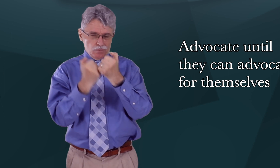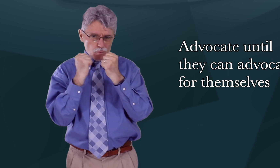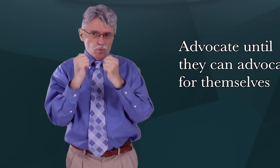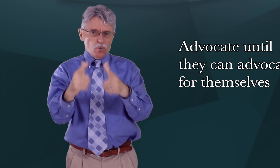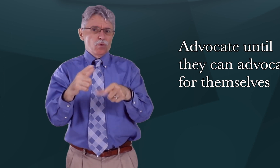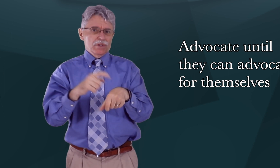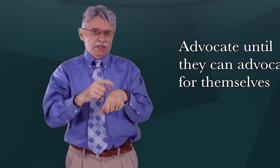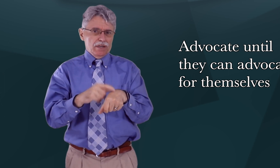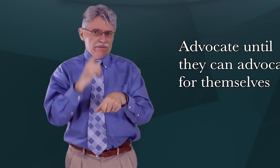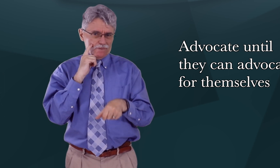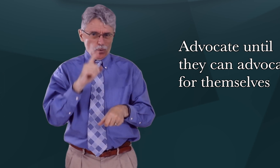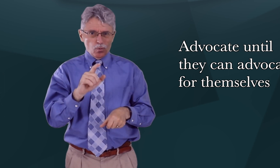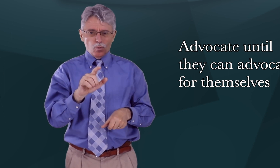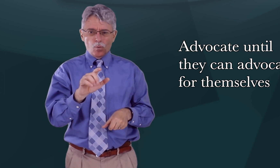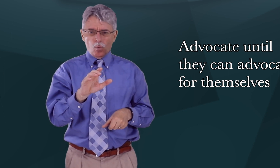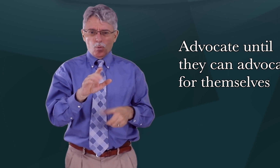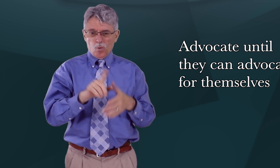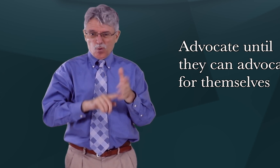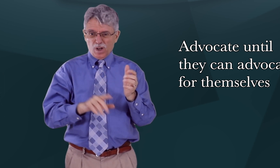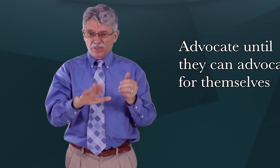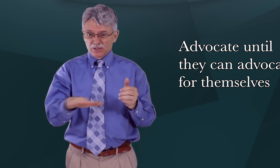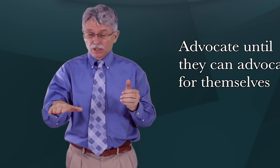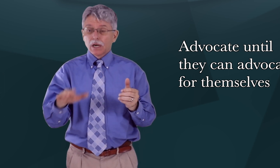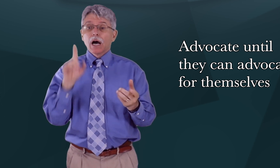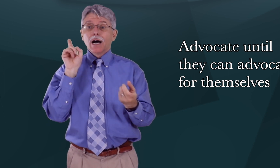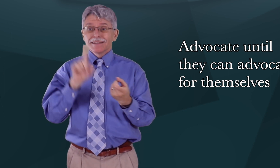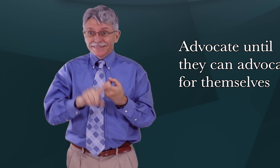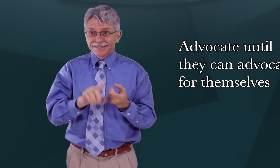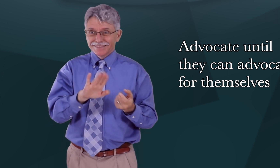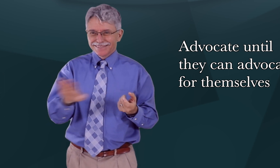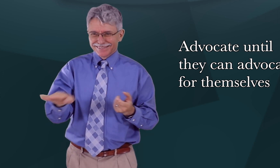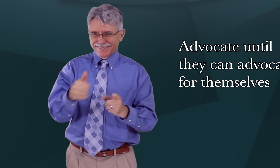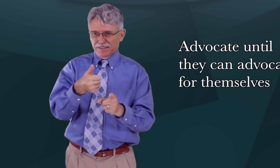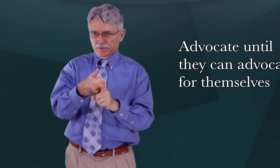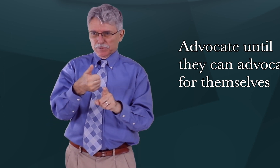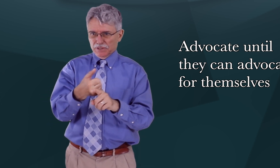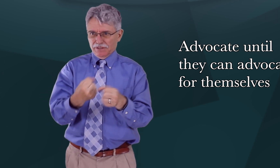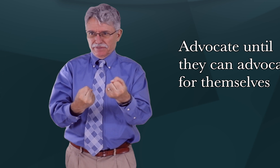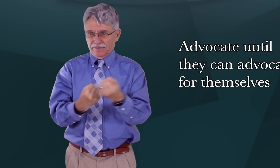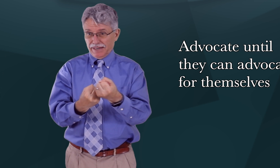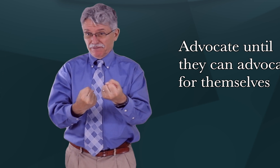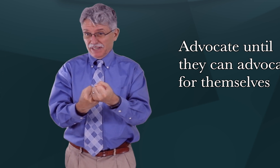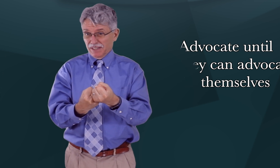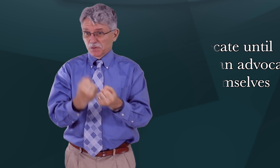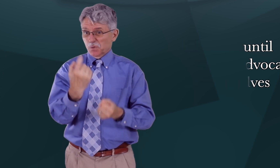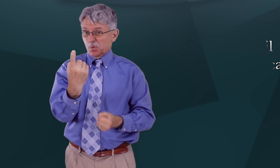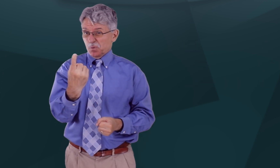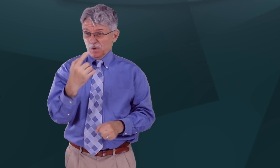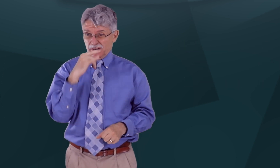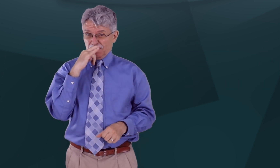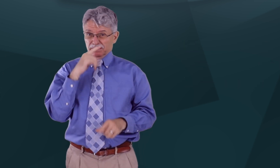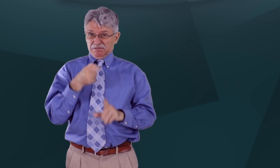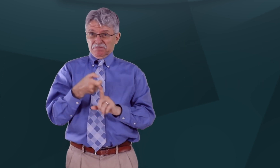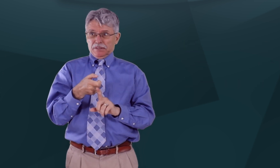for them all the time for what they -- what they need until they can advocate for themselves. One of our children -- whoa!